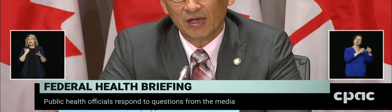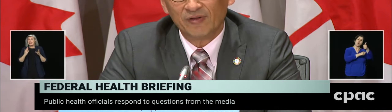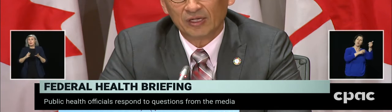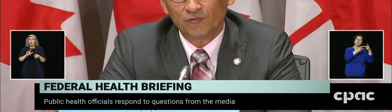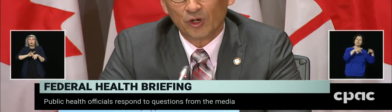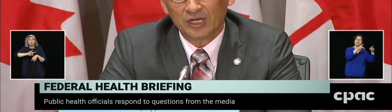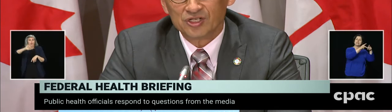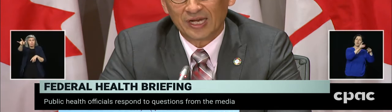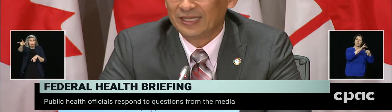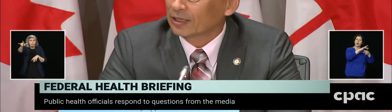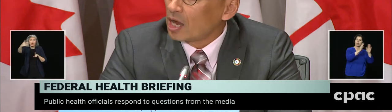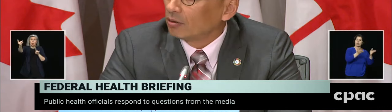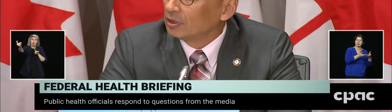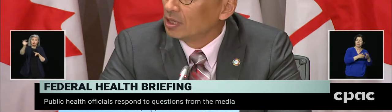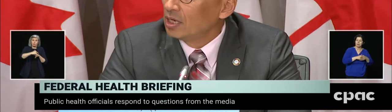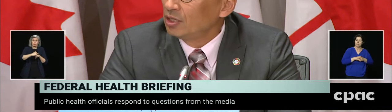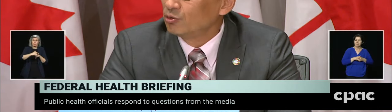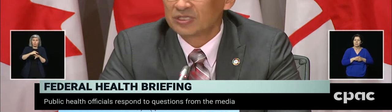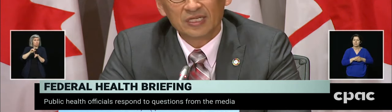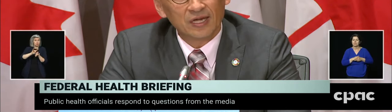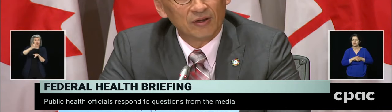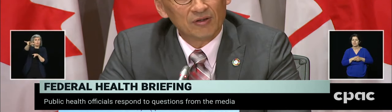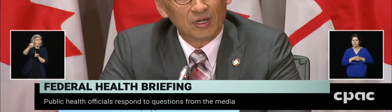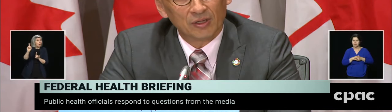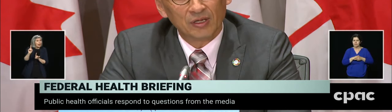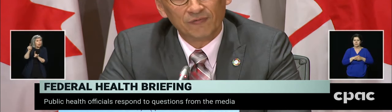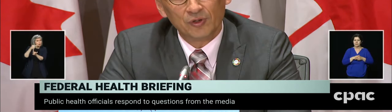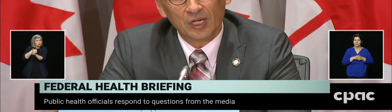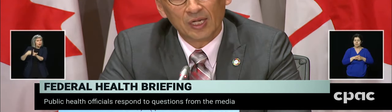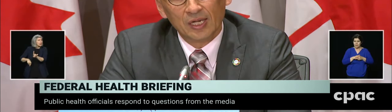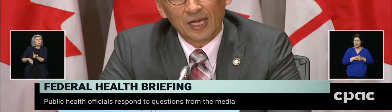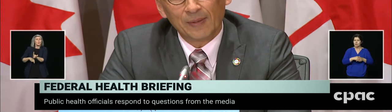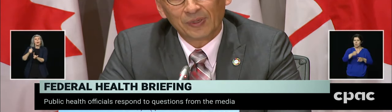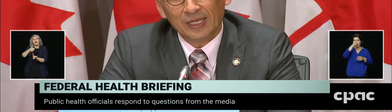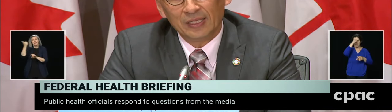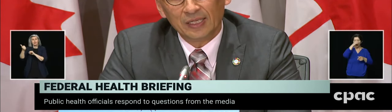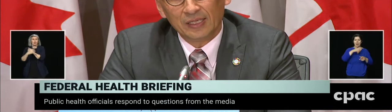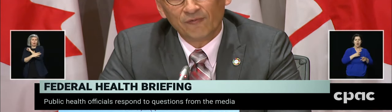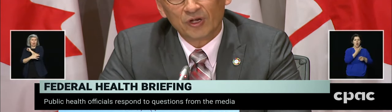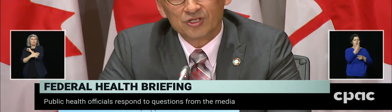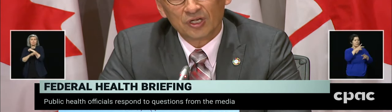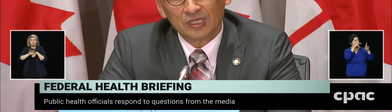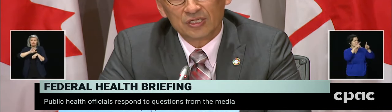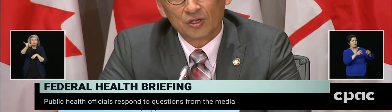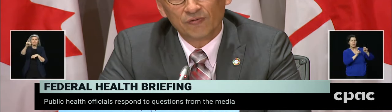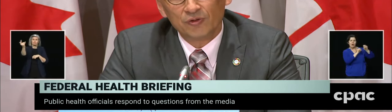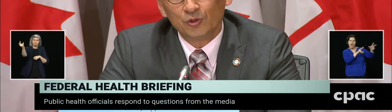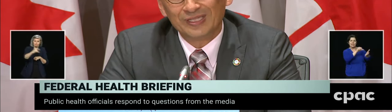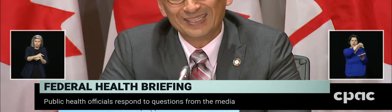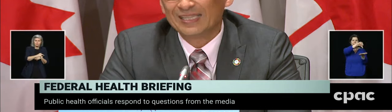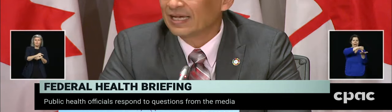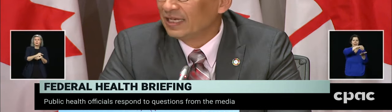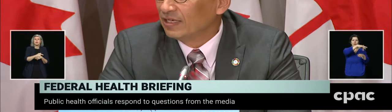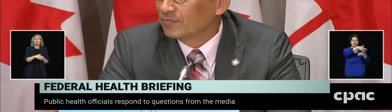ACTUALLY, THESE WERE TRAVELLERS THAT WERE COMING FROM ELSEWHERE IN CHINA. PERHAPS IN CANADA WE MAY HAVE